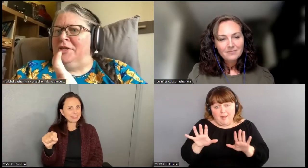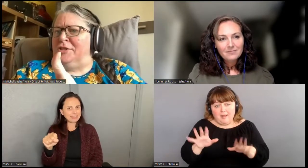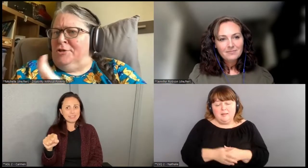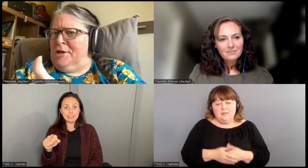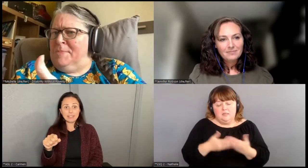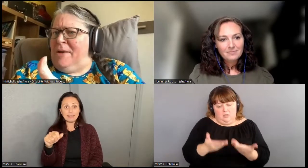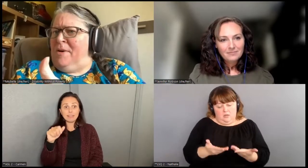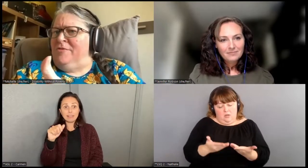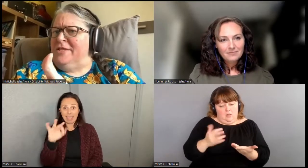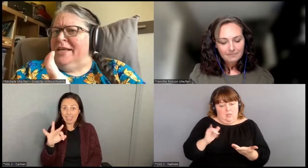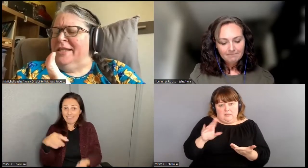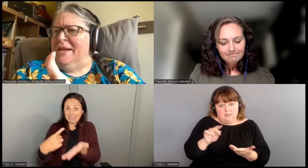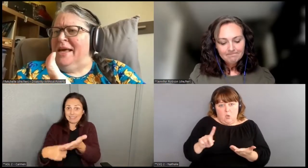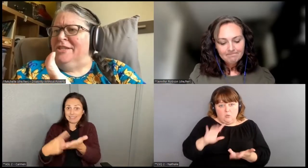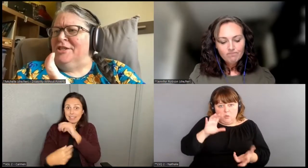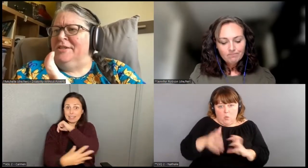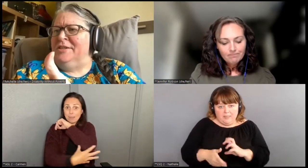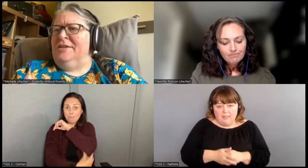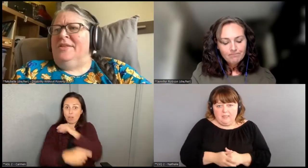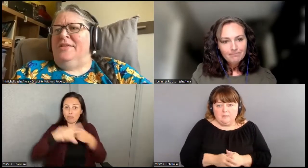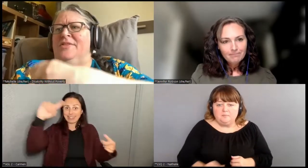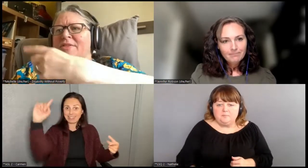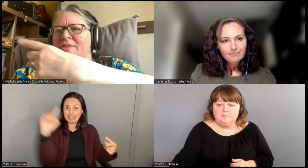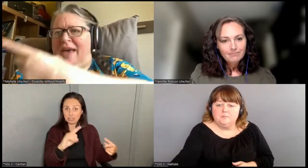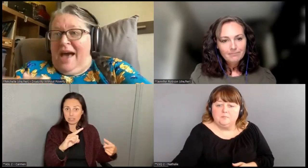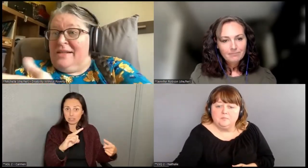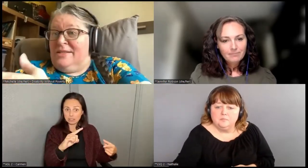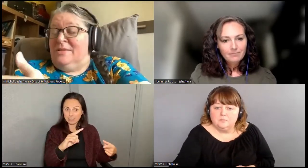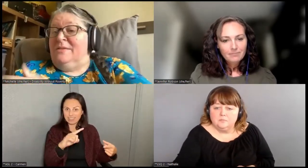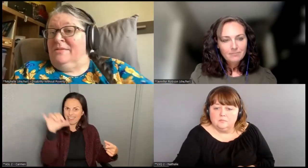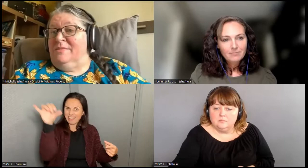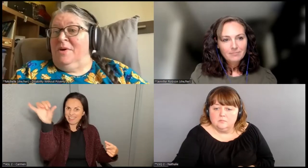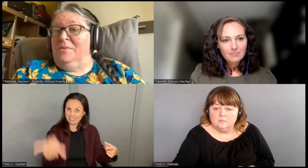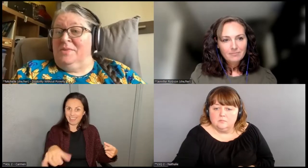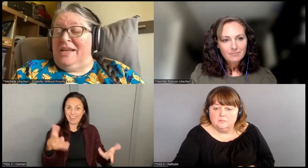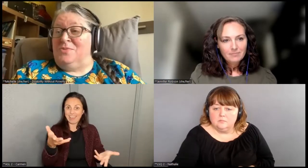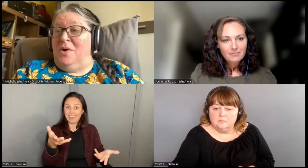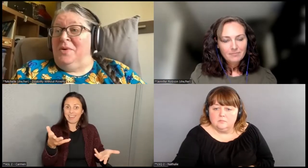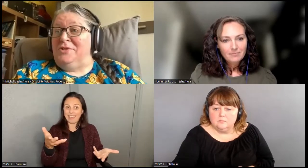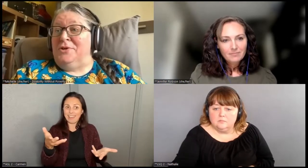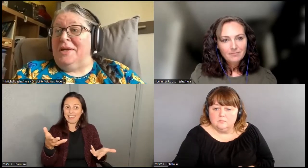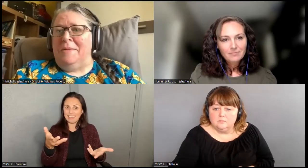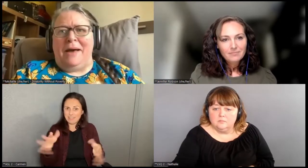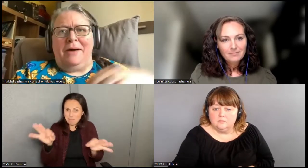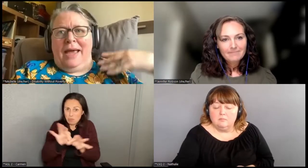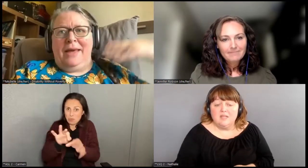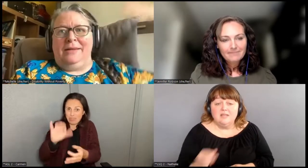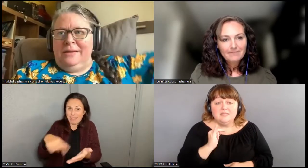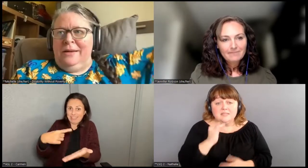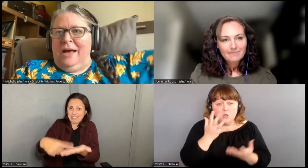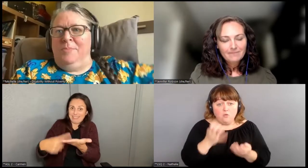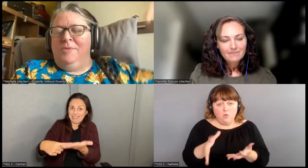WE ARE GOING TO TALK ABOUT POVERTY ELIMINATION, THAT'S WHAT WE'RE TALKING ABOUT, GETTING ABOVE,